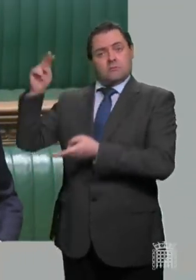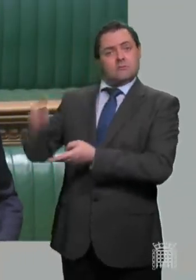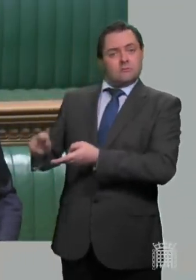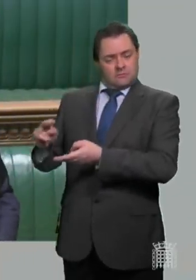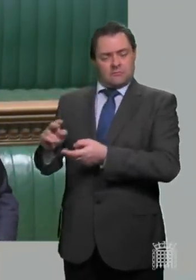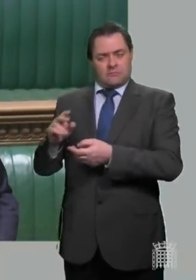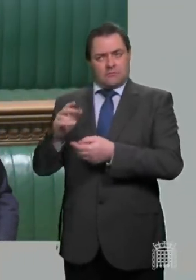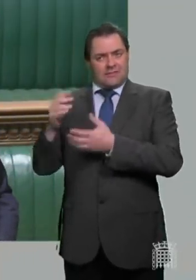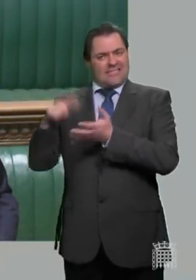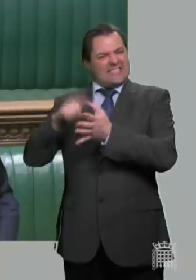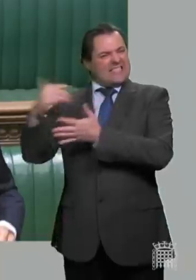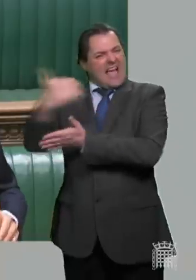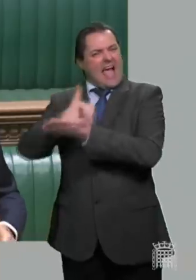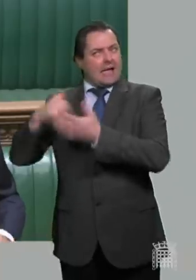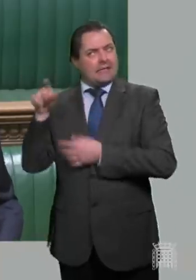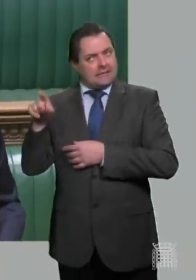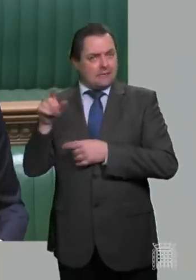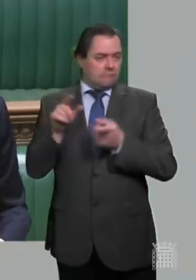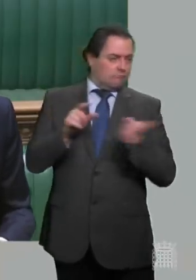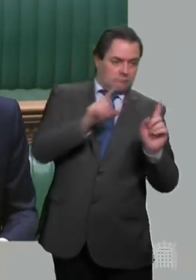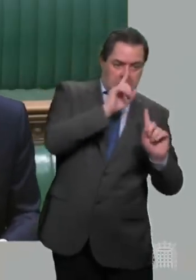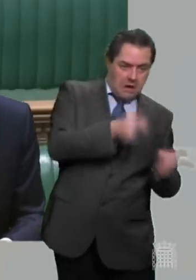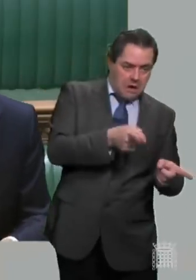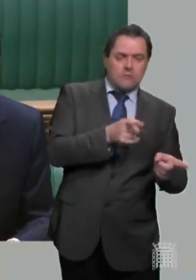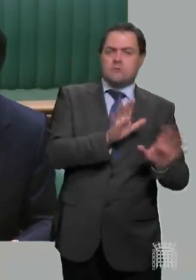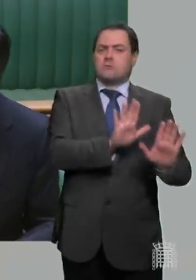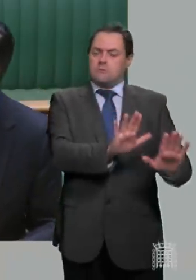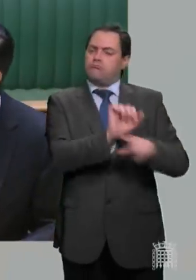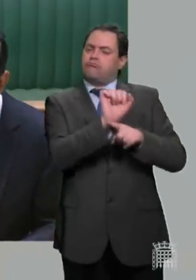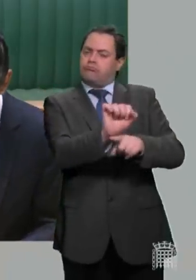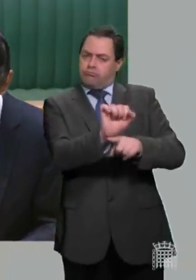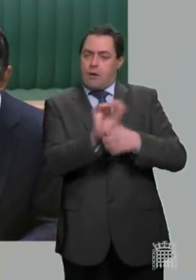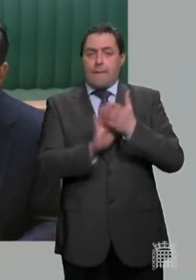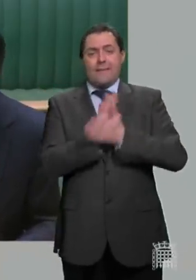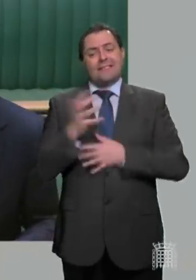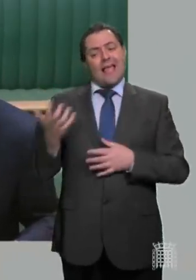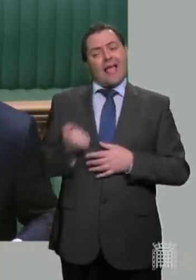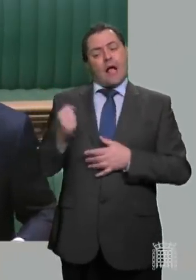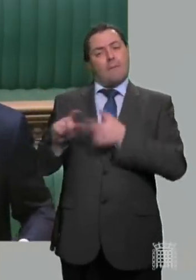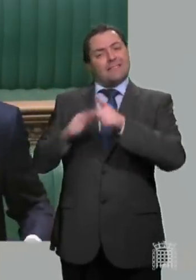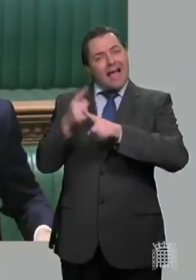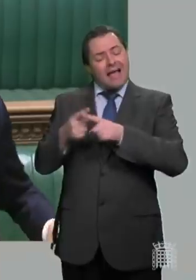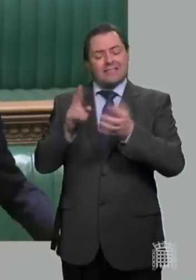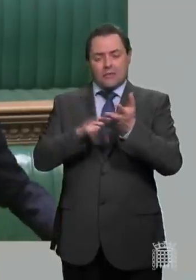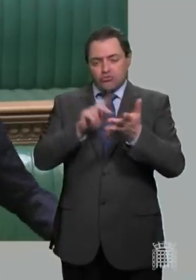So this Government are not going to raise the rates of income tax, national insurance or VAT;